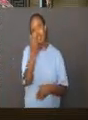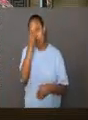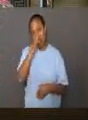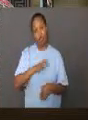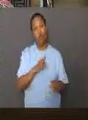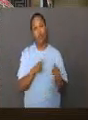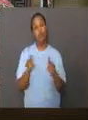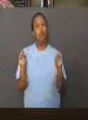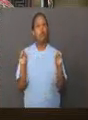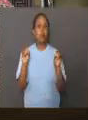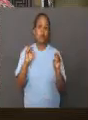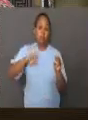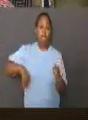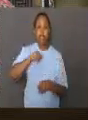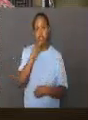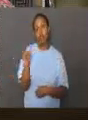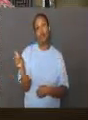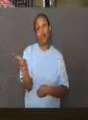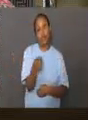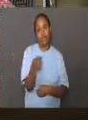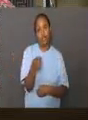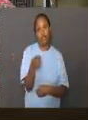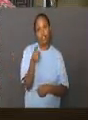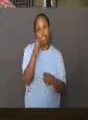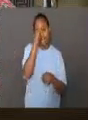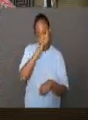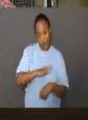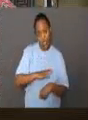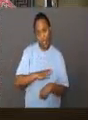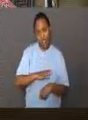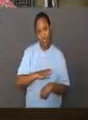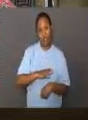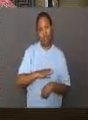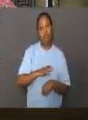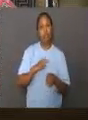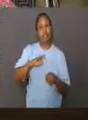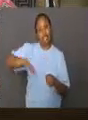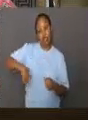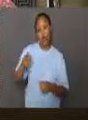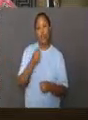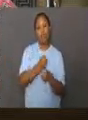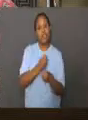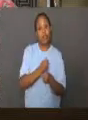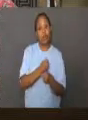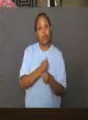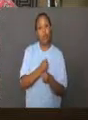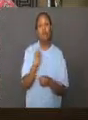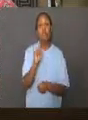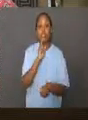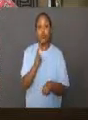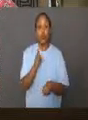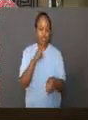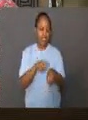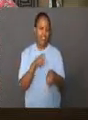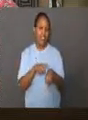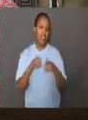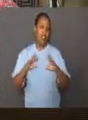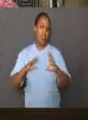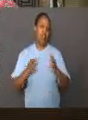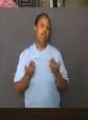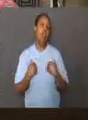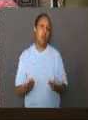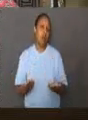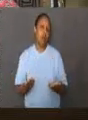never works late the person who never works late has the benefit of time to relax in the evenings